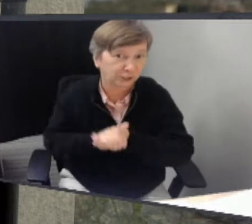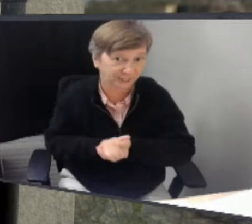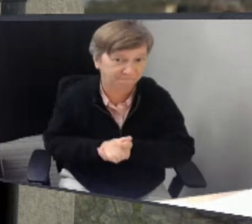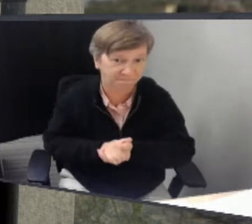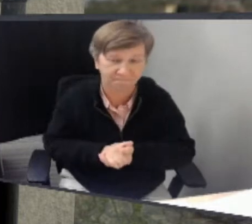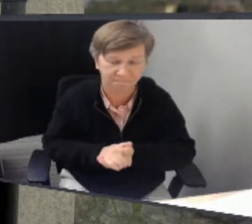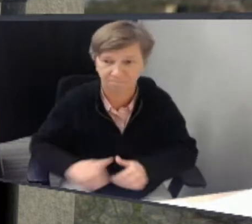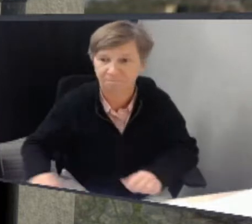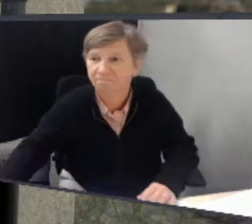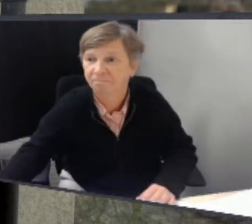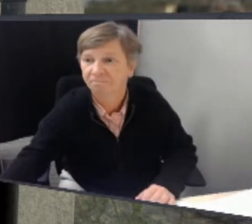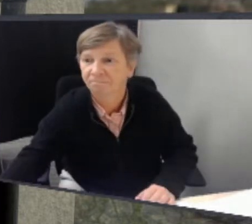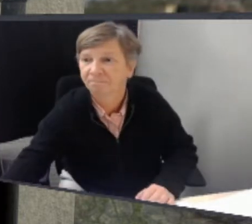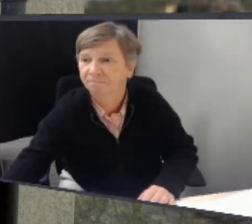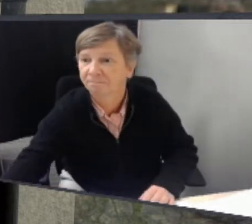accessible university.